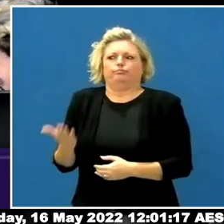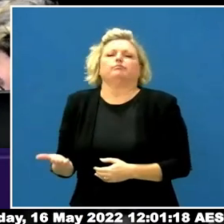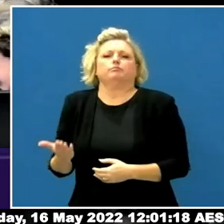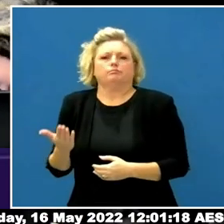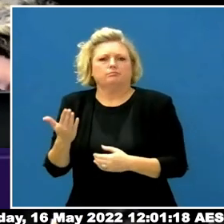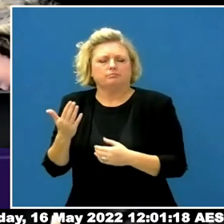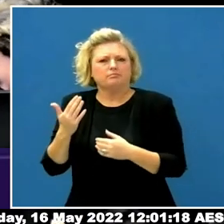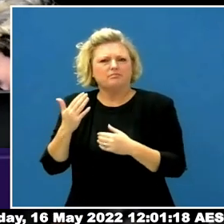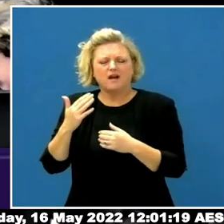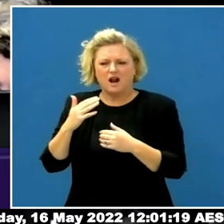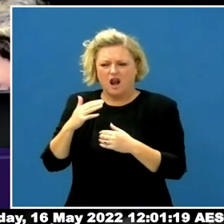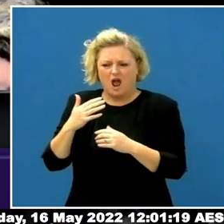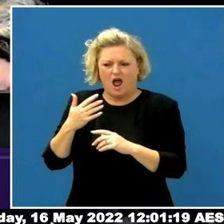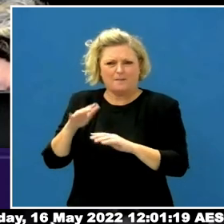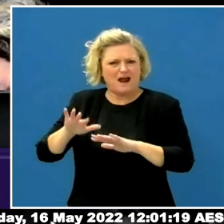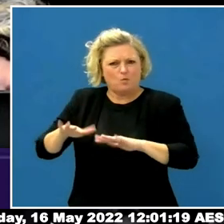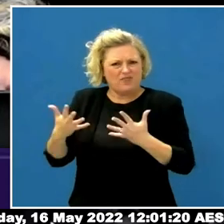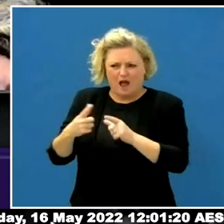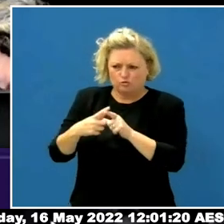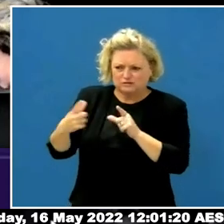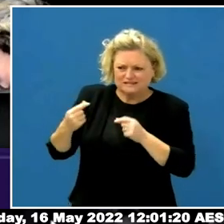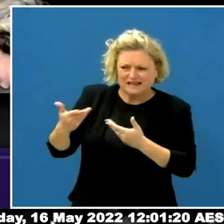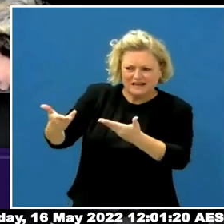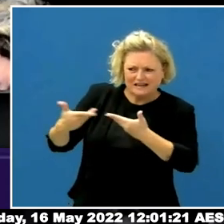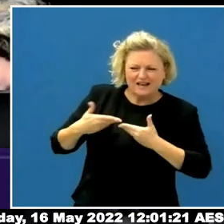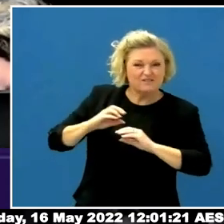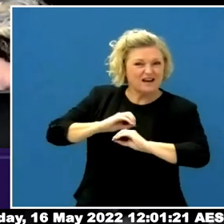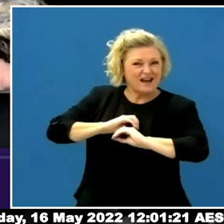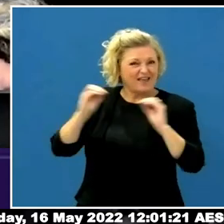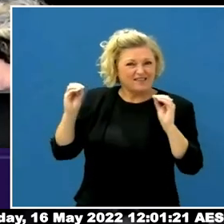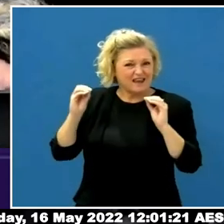receipts or itemised accounts for the money you were providing for him?